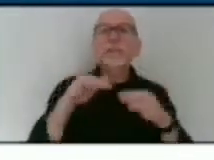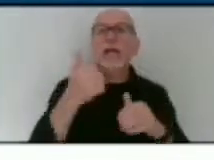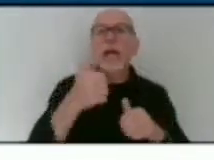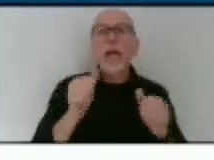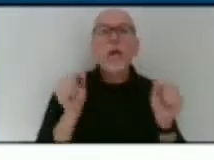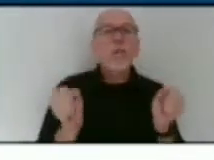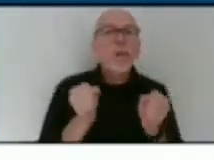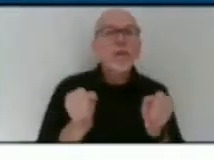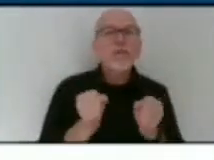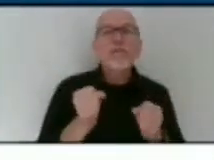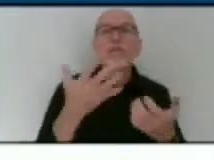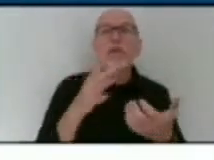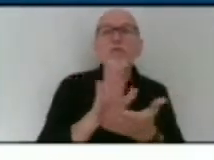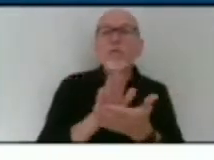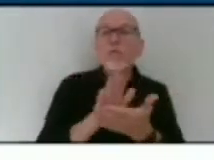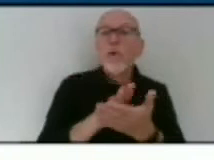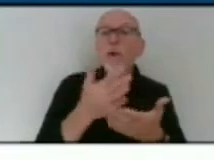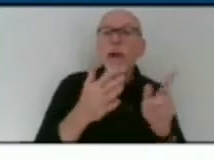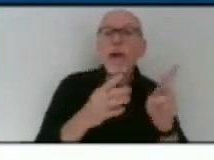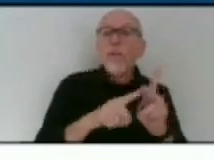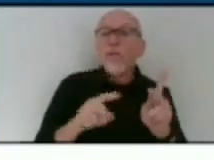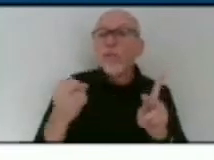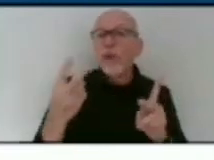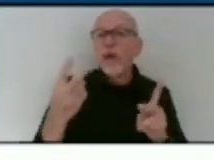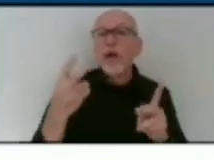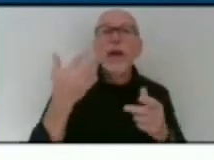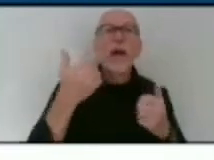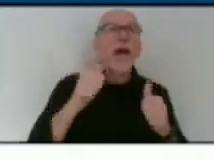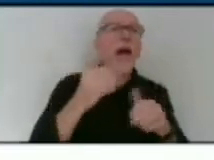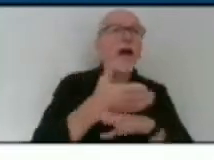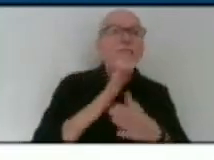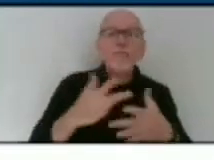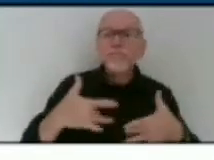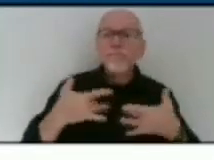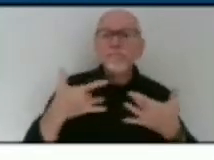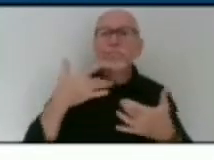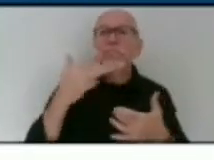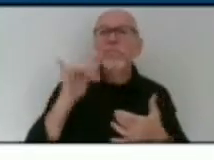12 extracurricular and co curricular activities, including I H. S A. Sports